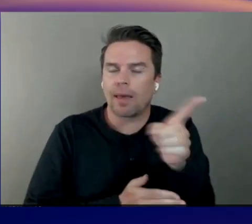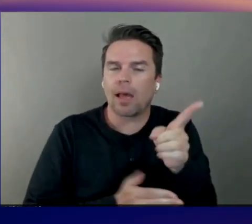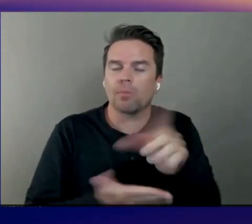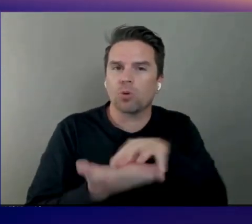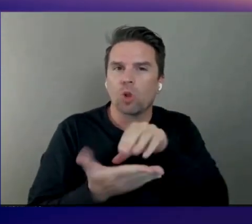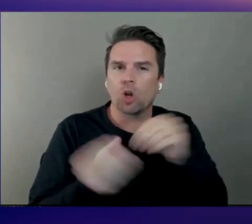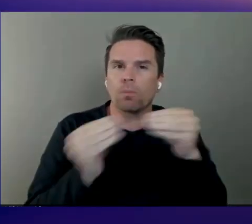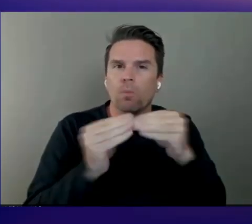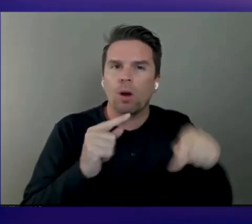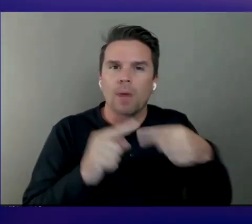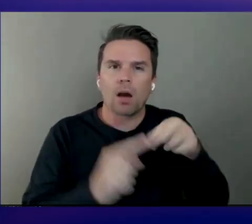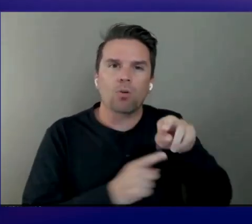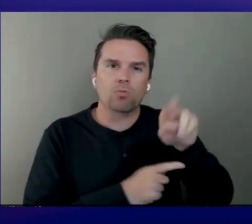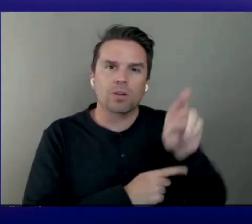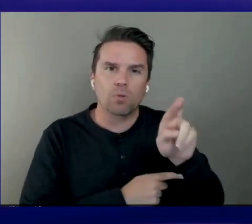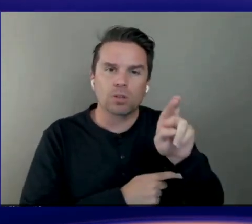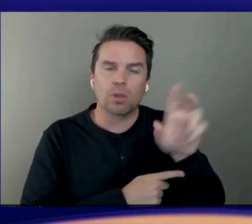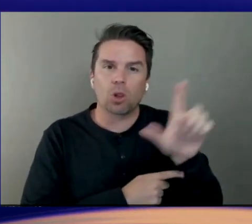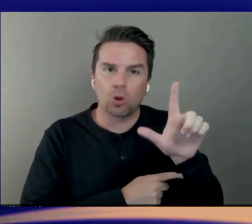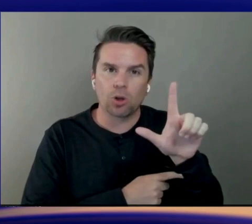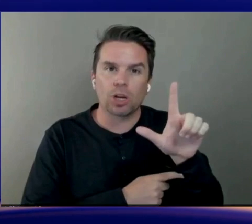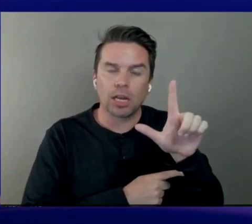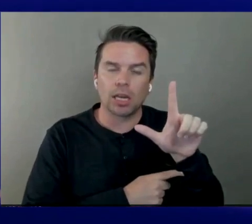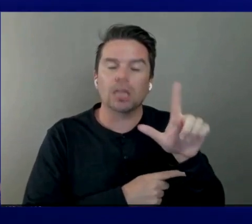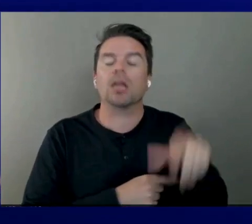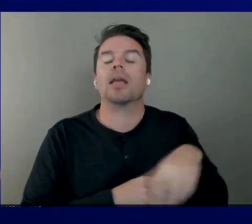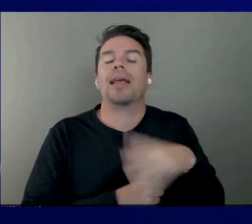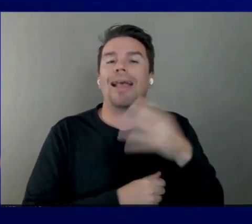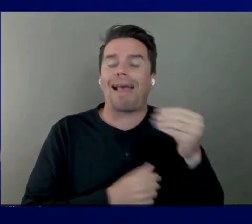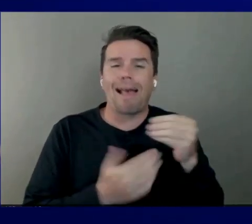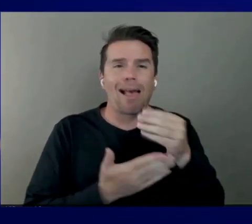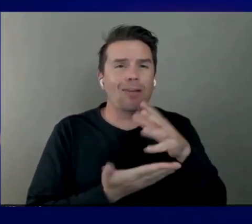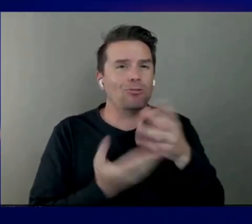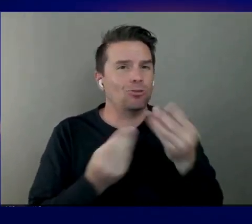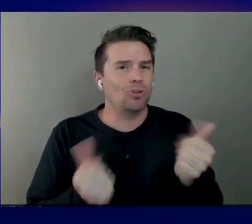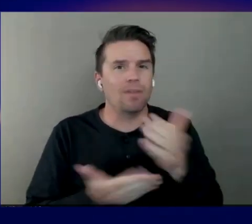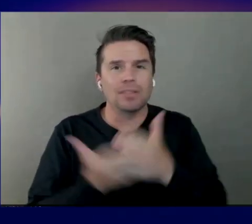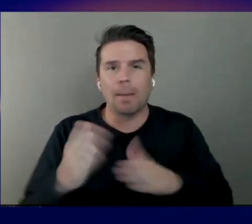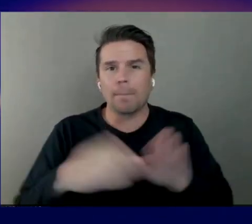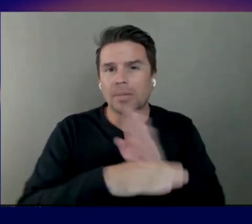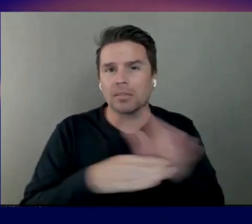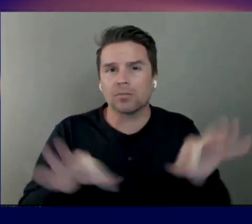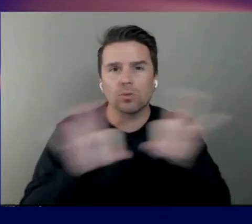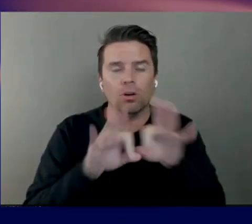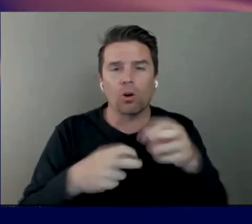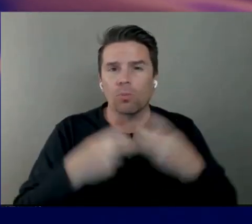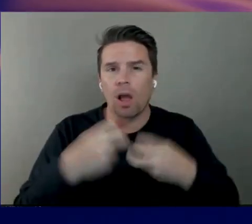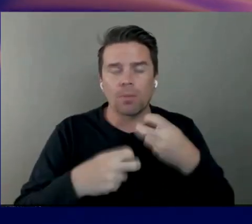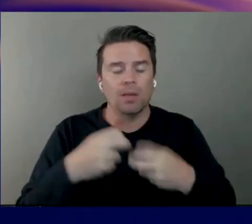and solve some business critical problem and build on AWS, right? So the learning just starts from here